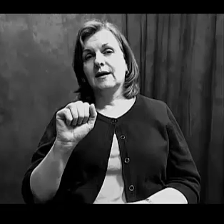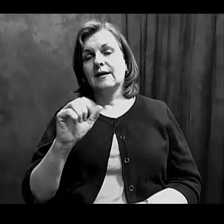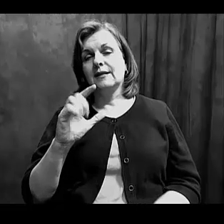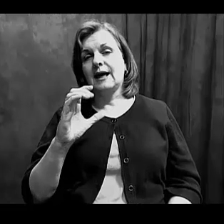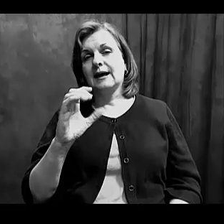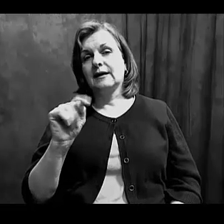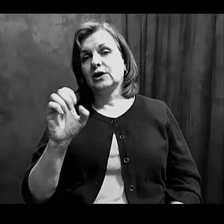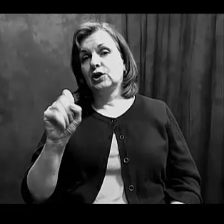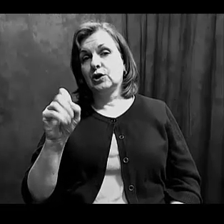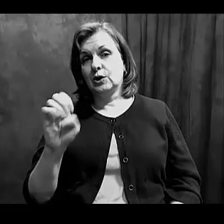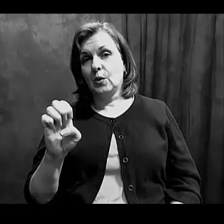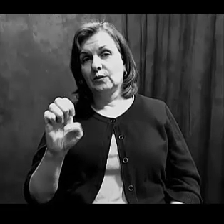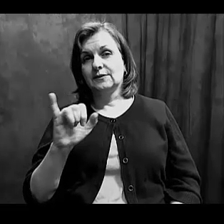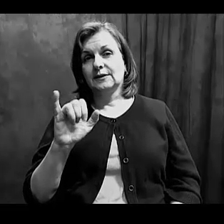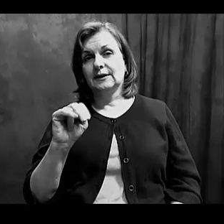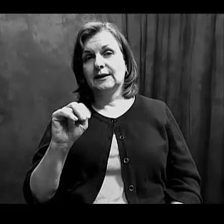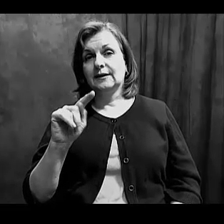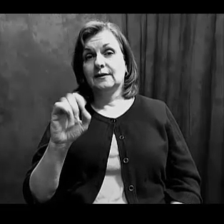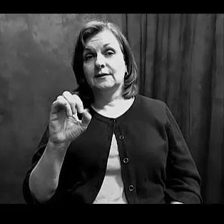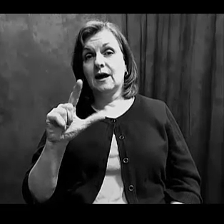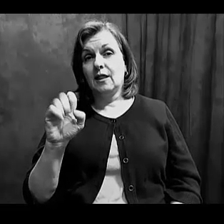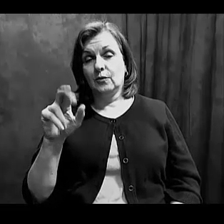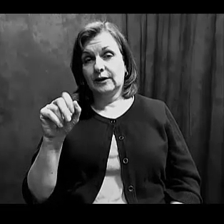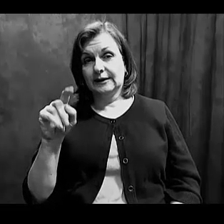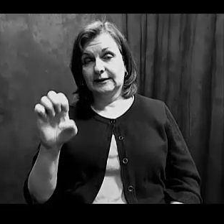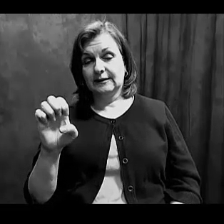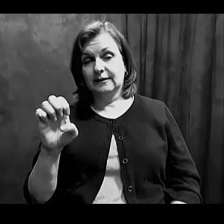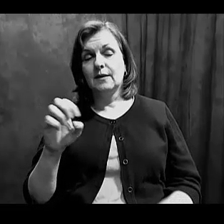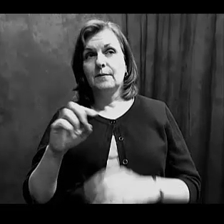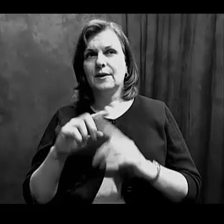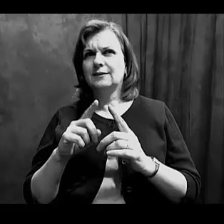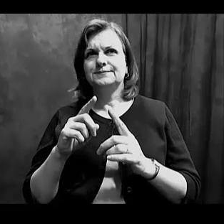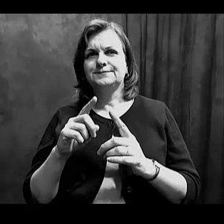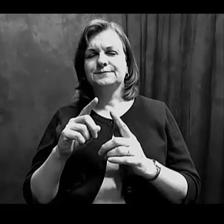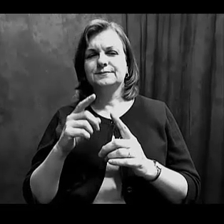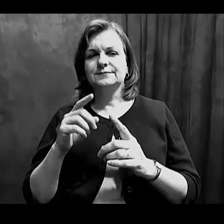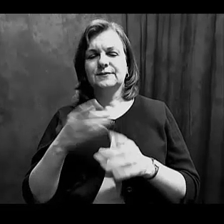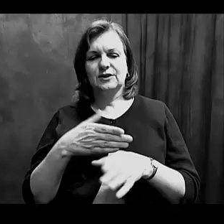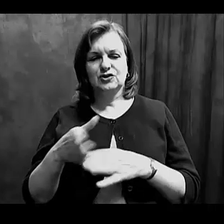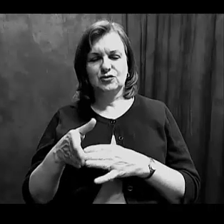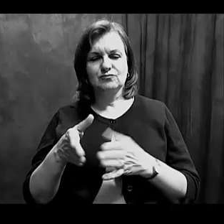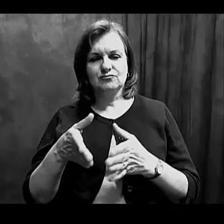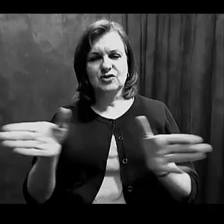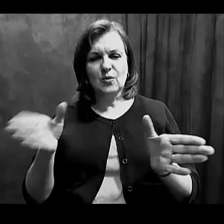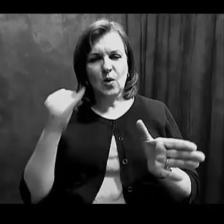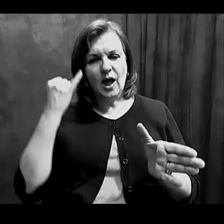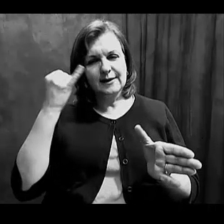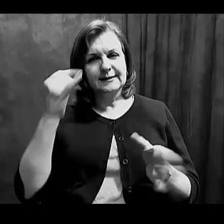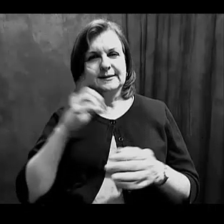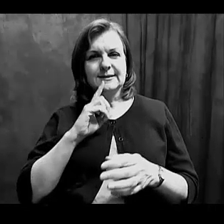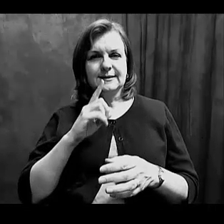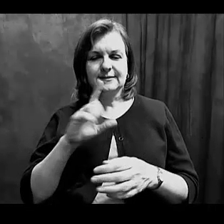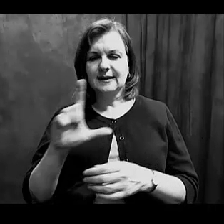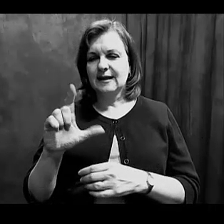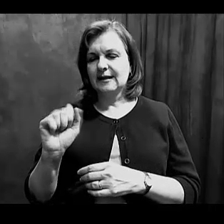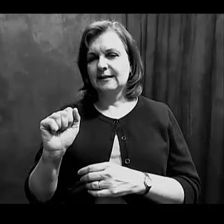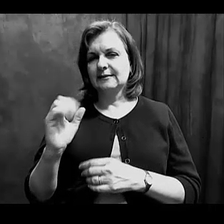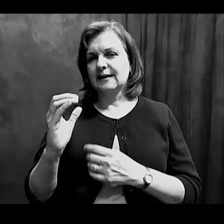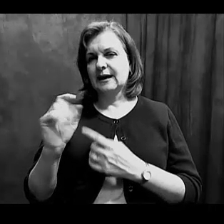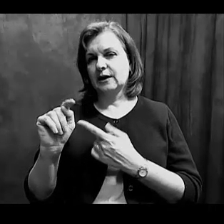but the general idea is that we look at lactose